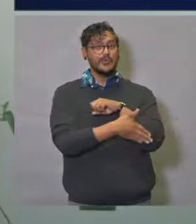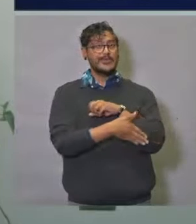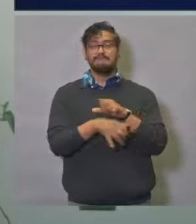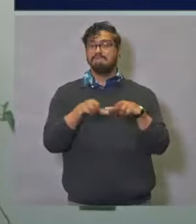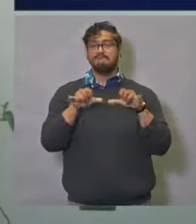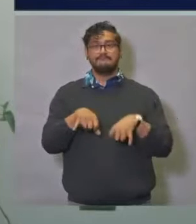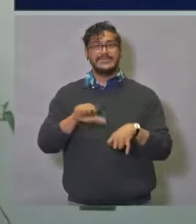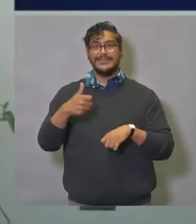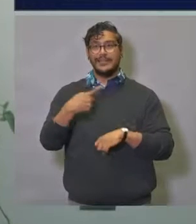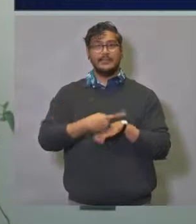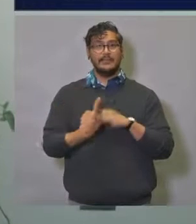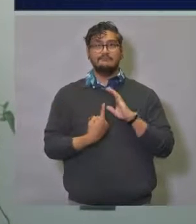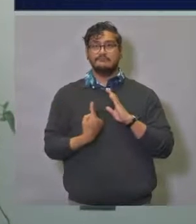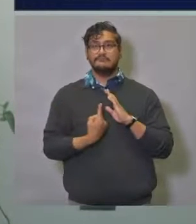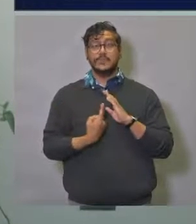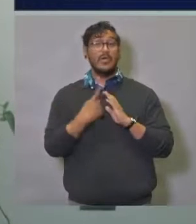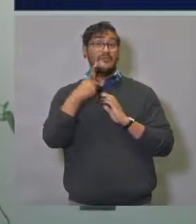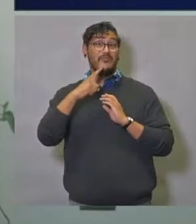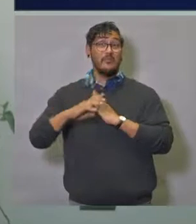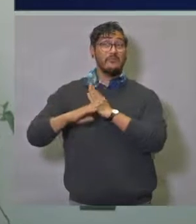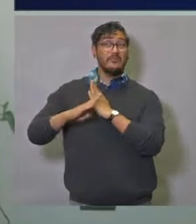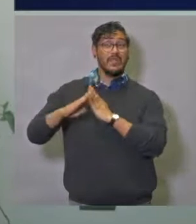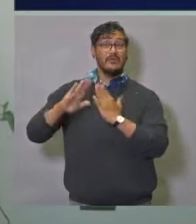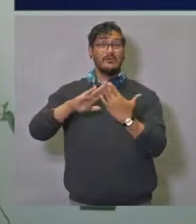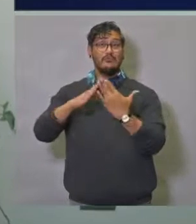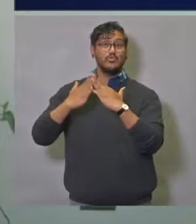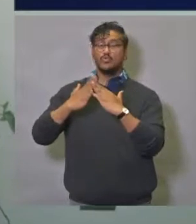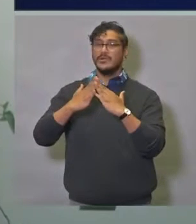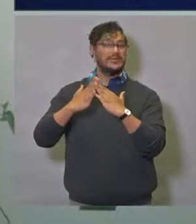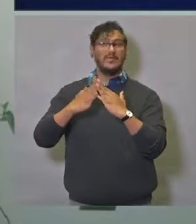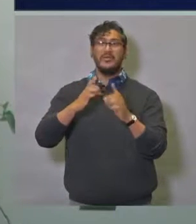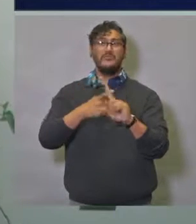OUT OF STATE OR OUT OF COUNTRY TRAVEL.